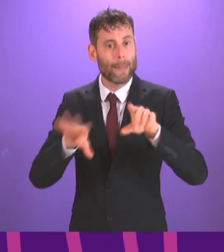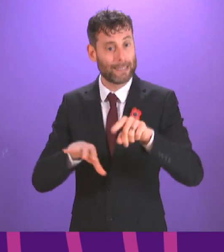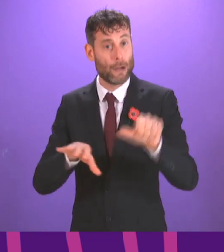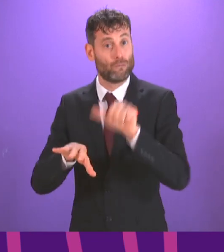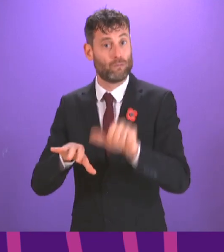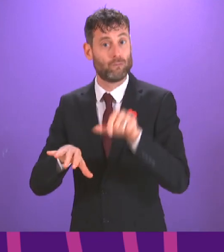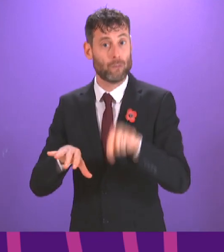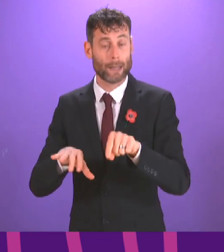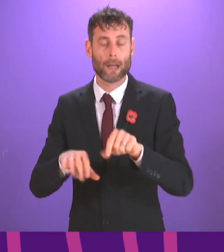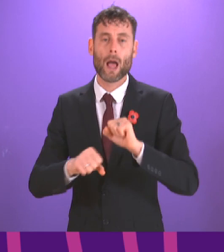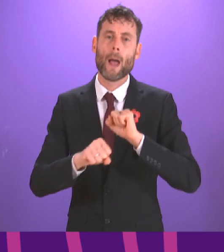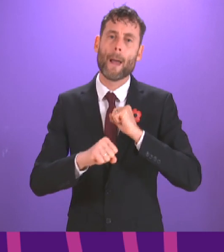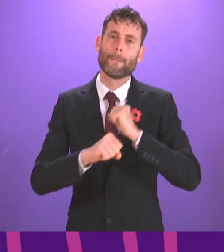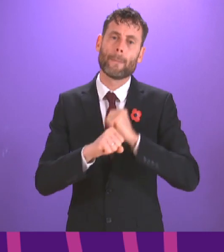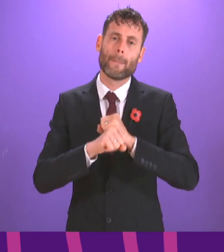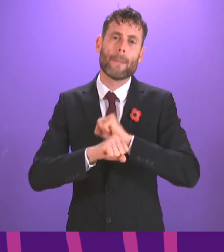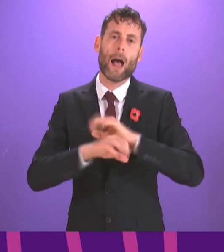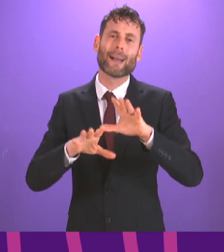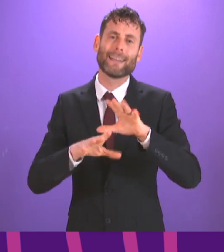In reality, a private company conducted a marketing campaign, carrying the Scottish